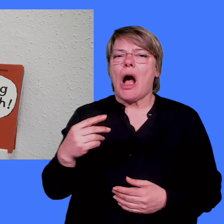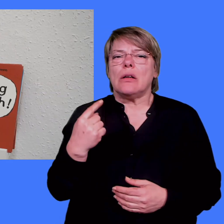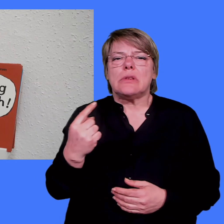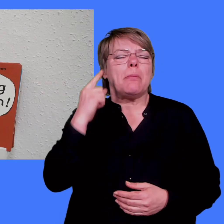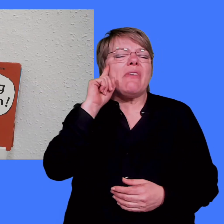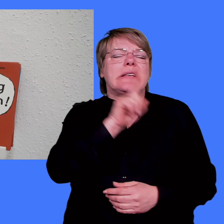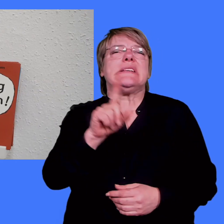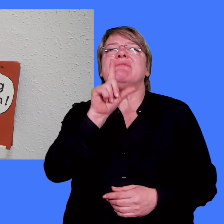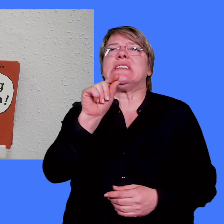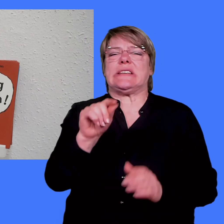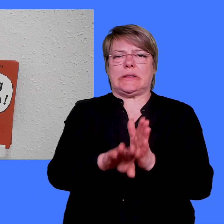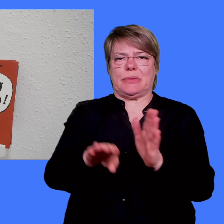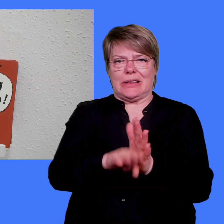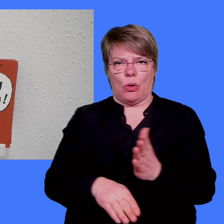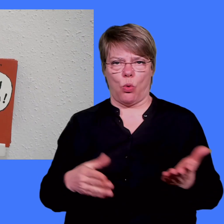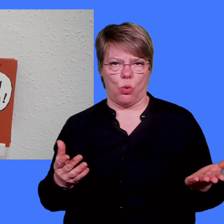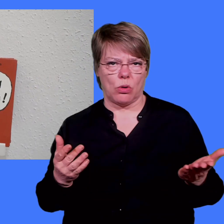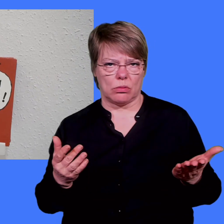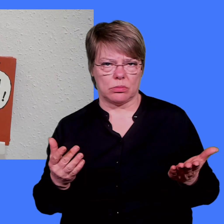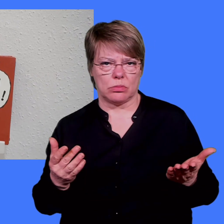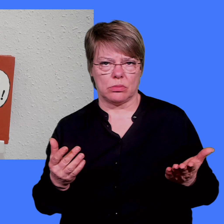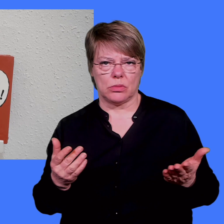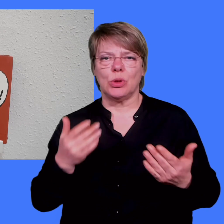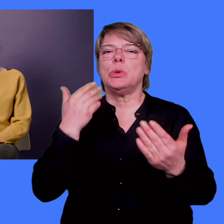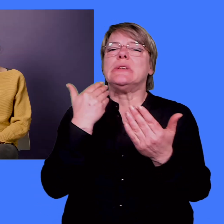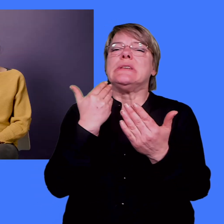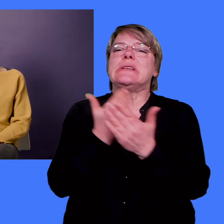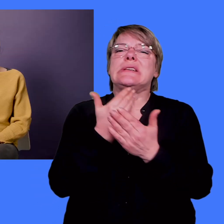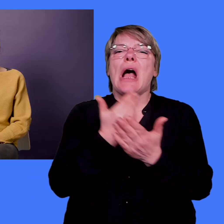especially if they are very young or that children themselves do not know